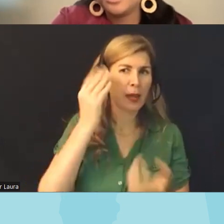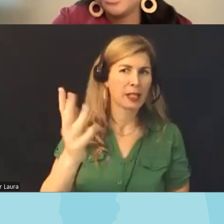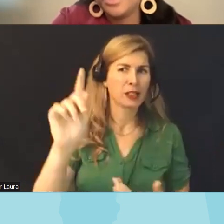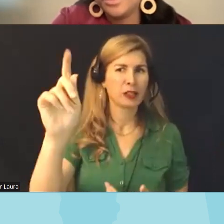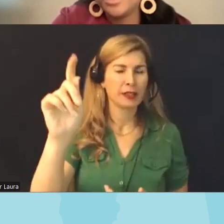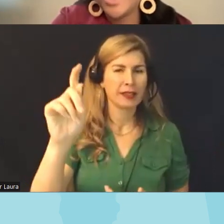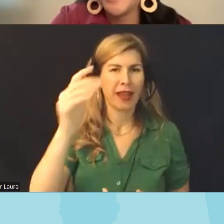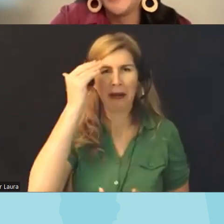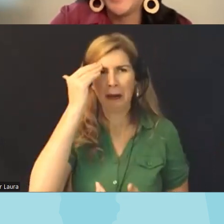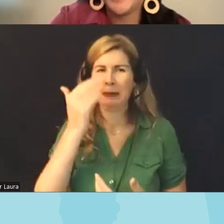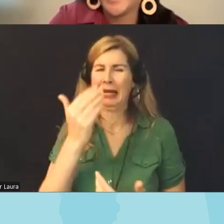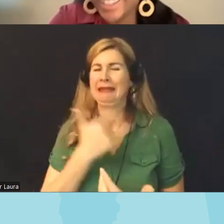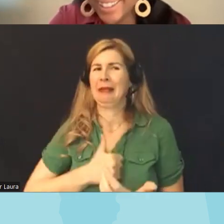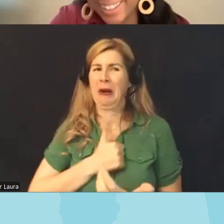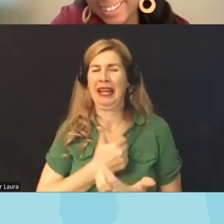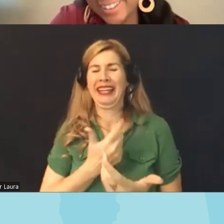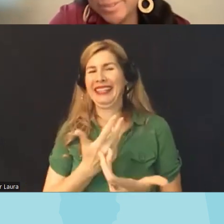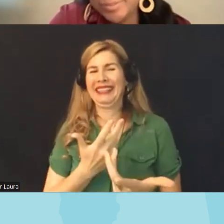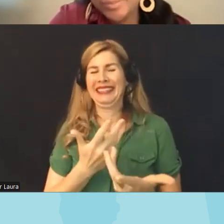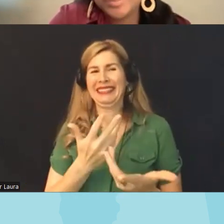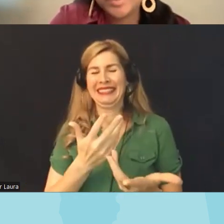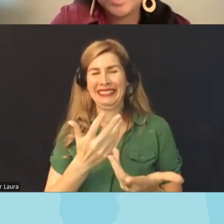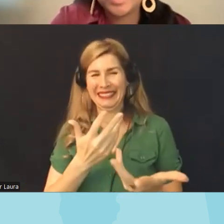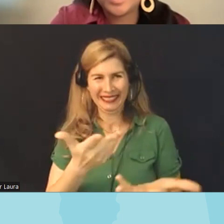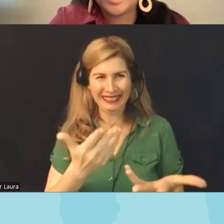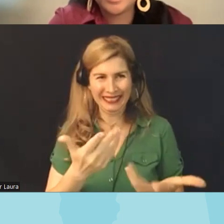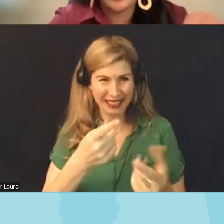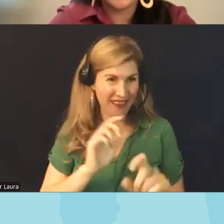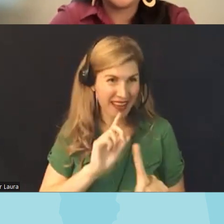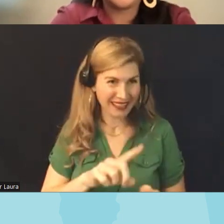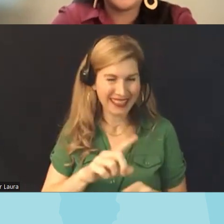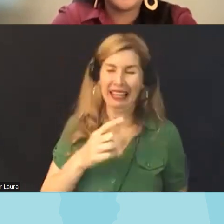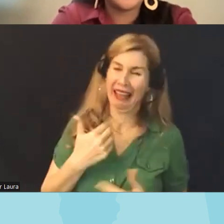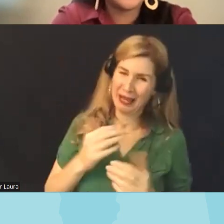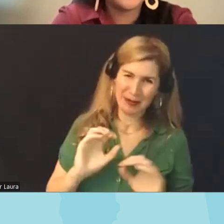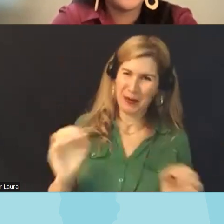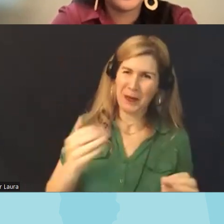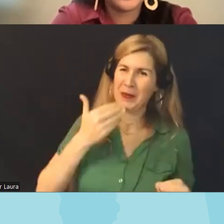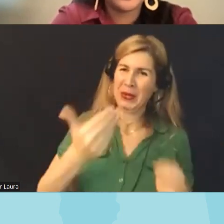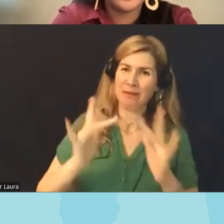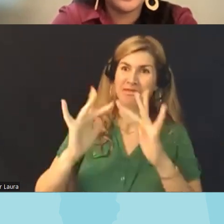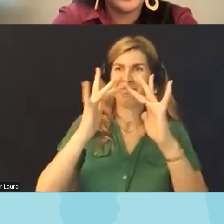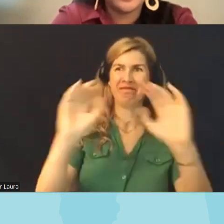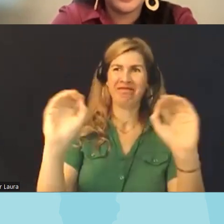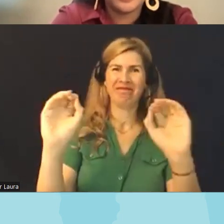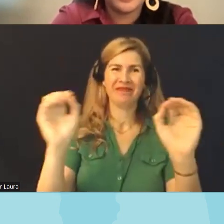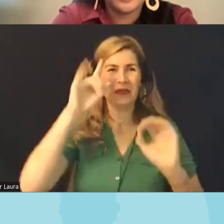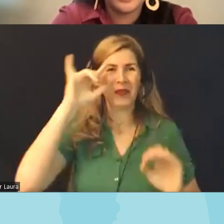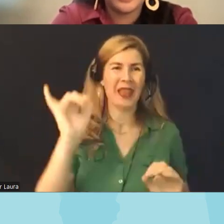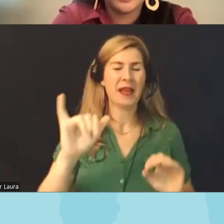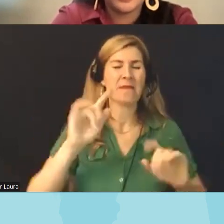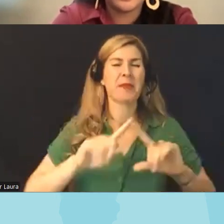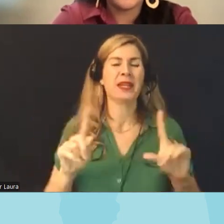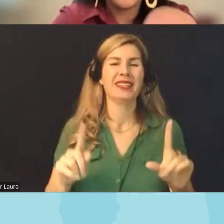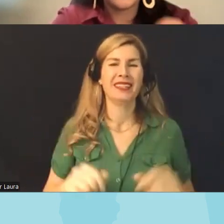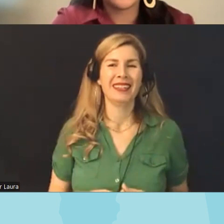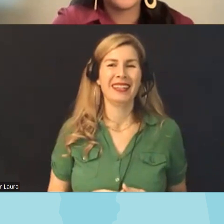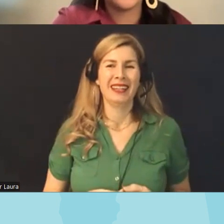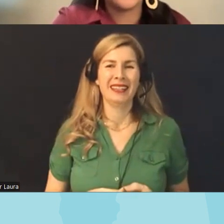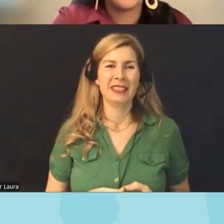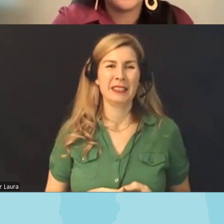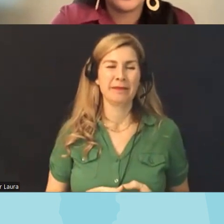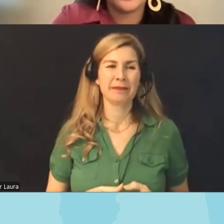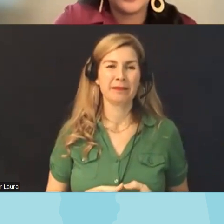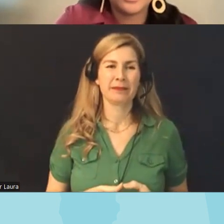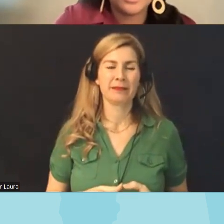a little bit on the spot on that one uh I don't have a good resource um we try um and reporters